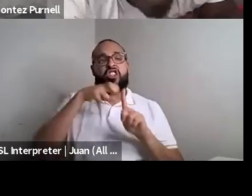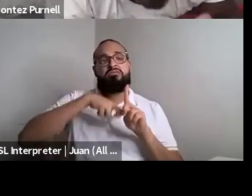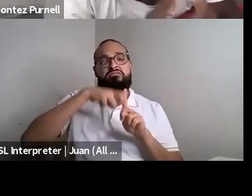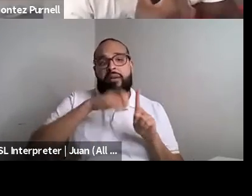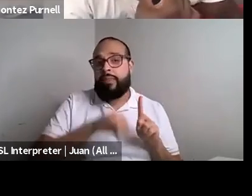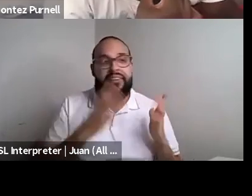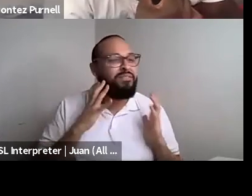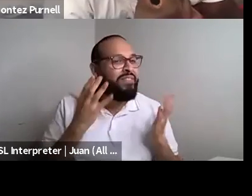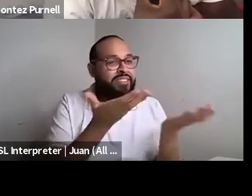Kokumo: Good, though.